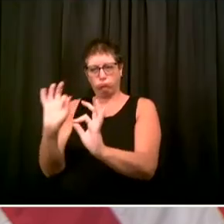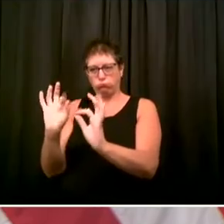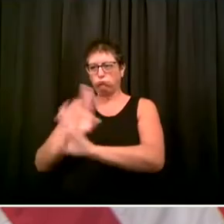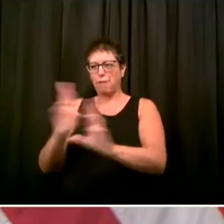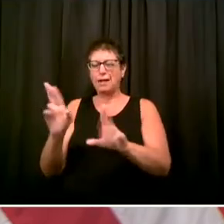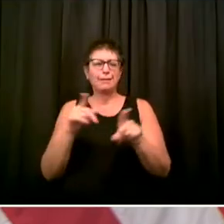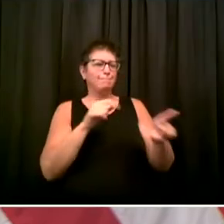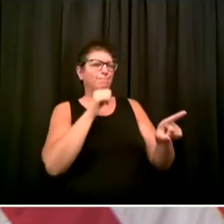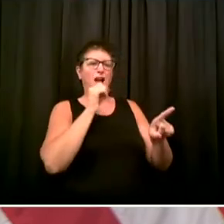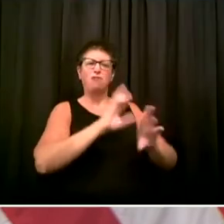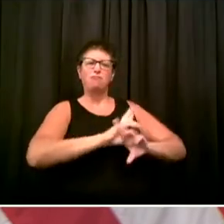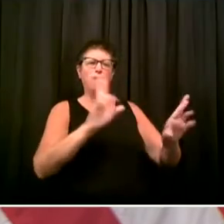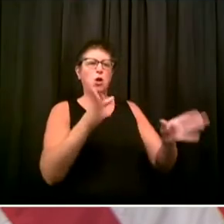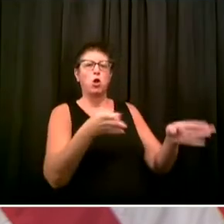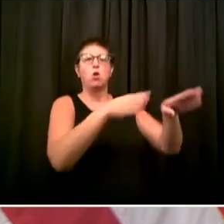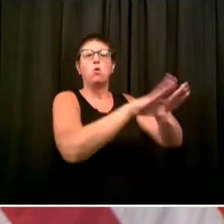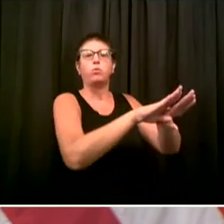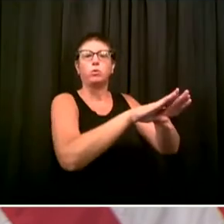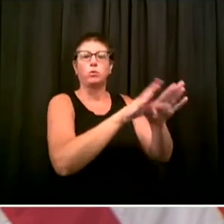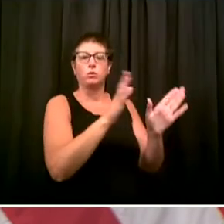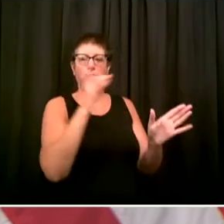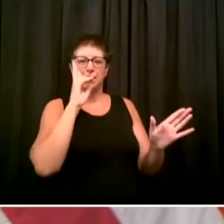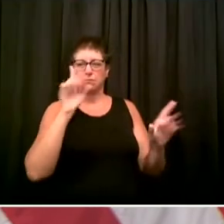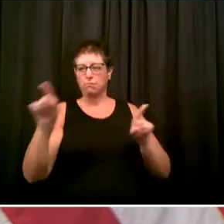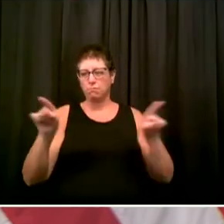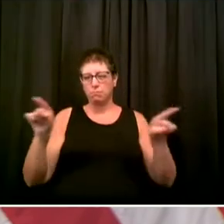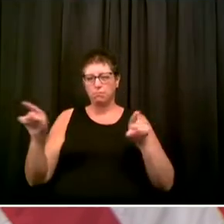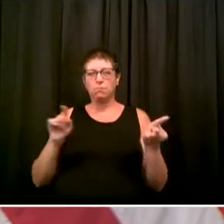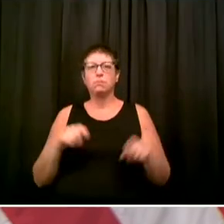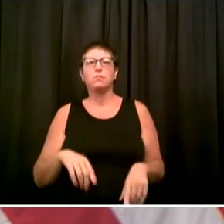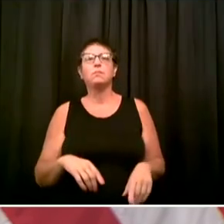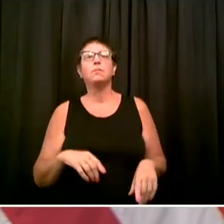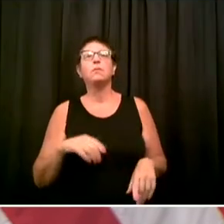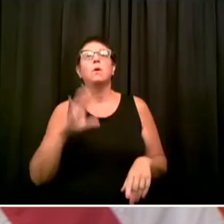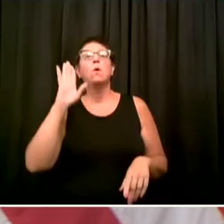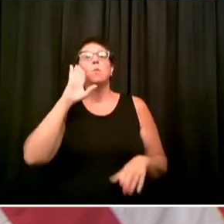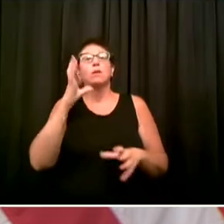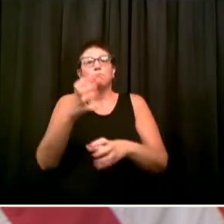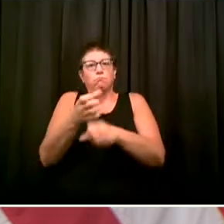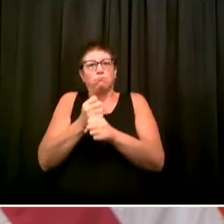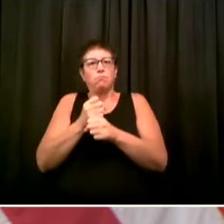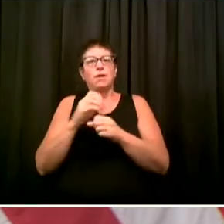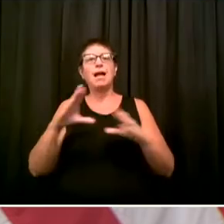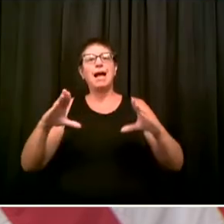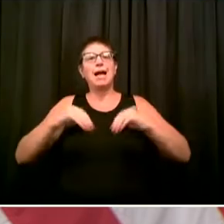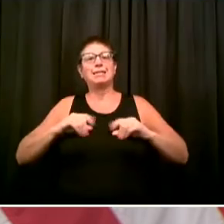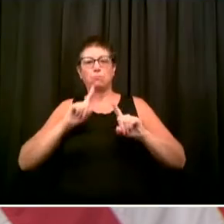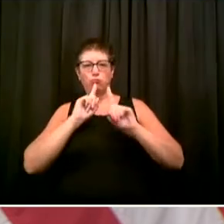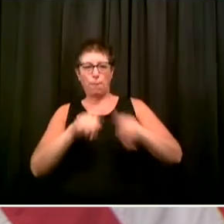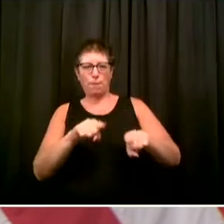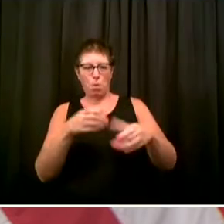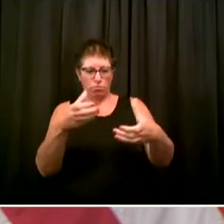BACK ON WHICH HAVE A CLEAN BILL OF HEALTH OR WHICH HAVE ISSUES. WE WILL TAKE THOSE FINDINGS AND